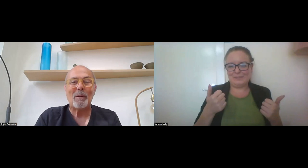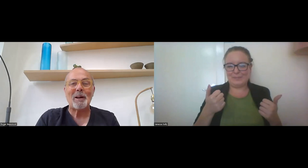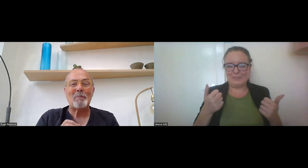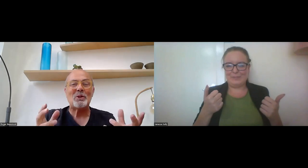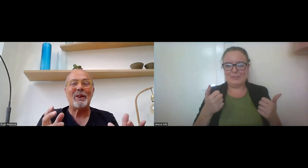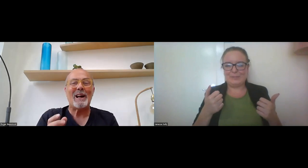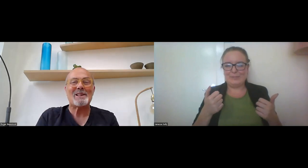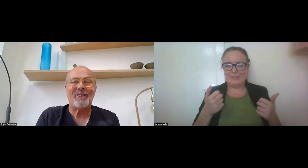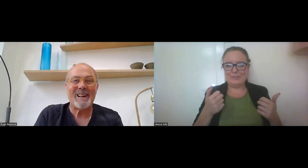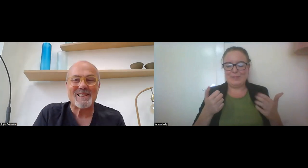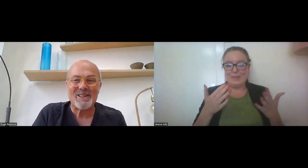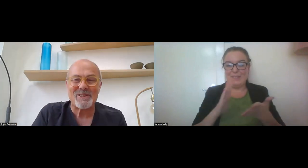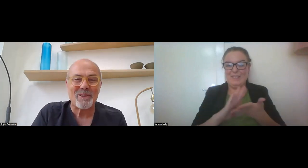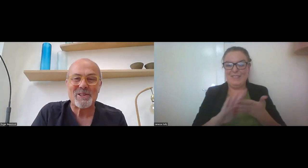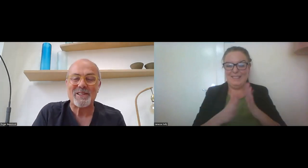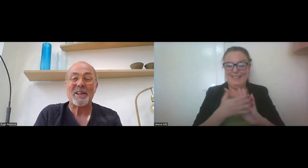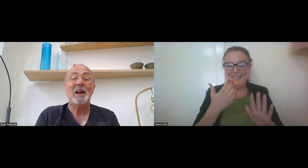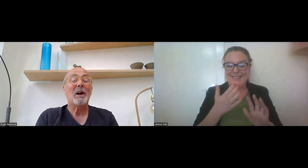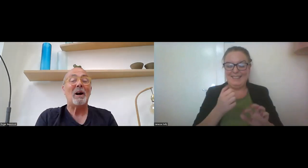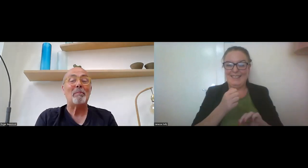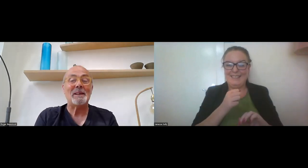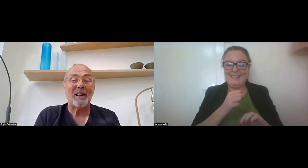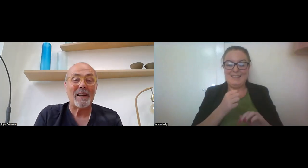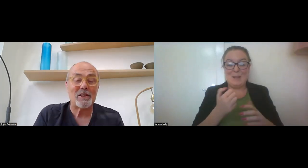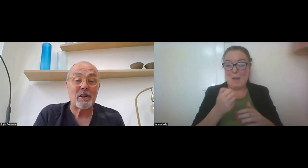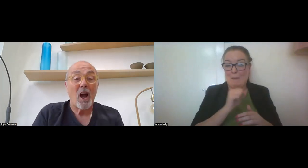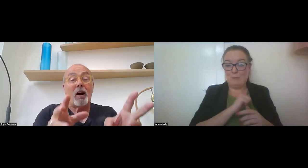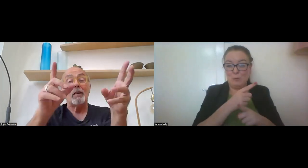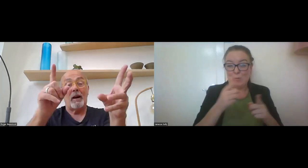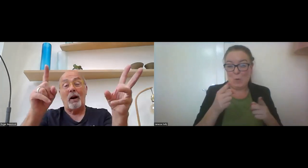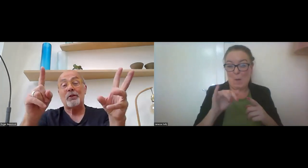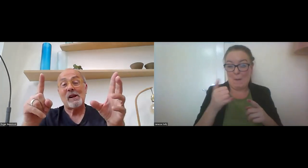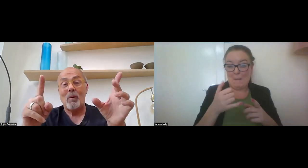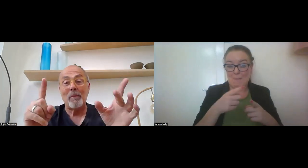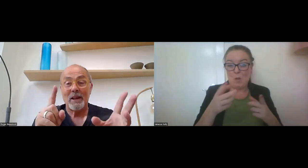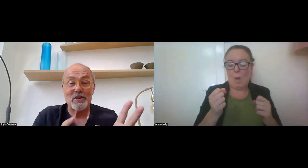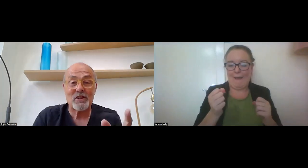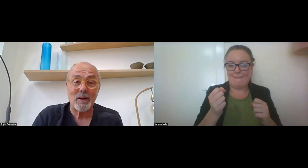But I'm sure that's raised lots of questions that I'd be delighted to... Ah! I'll take one minute.